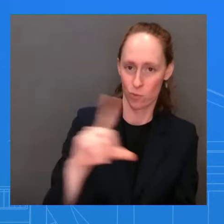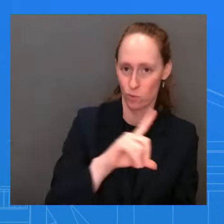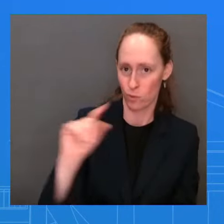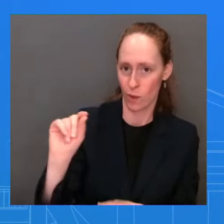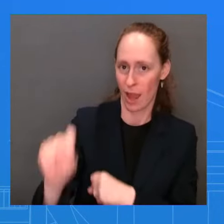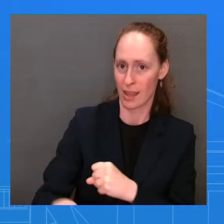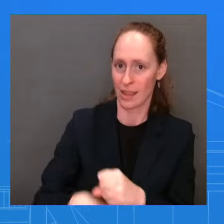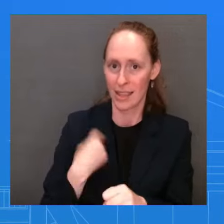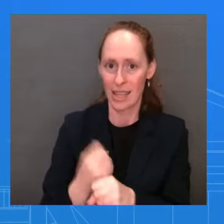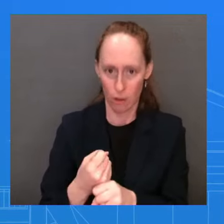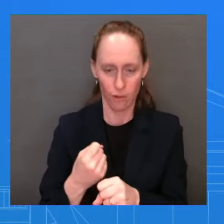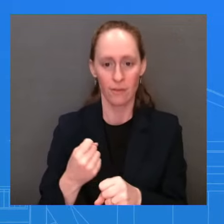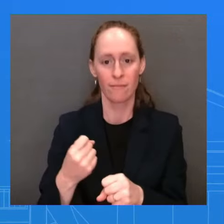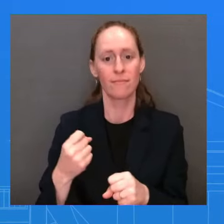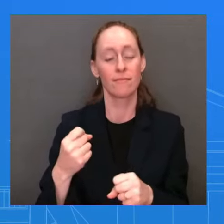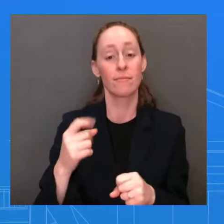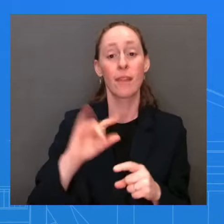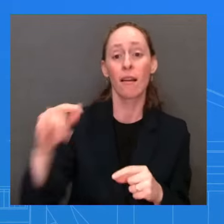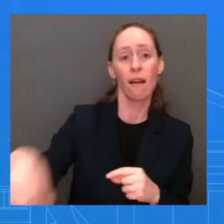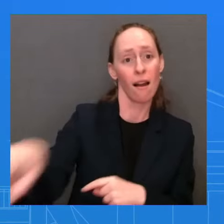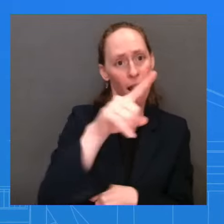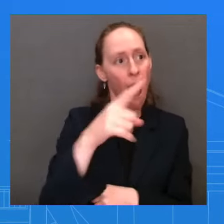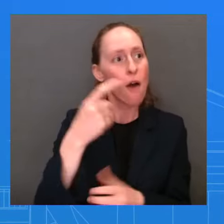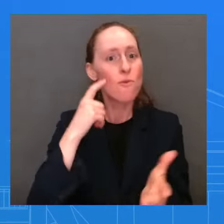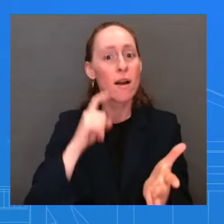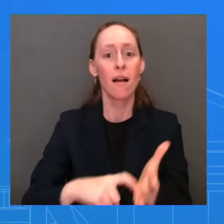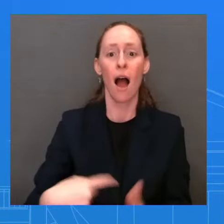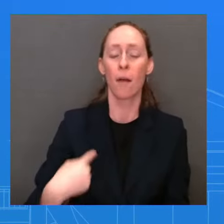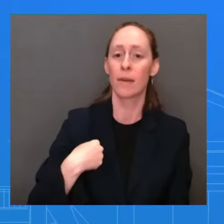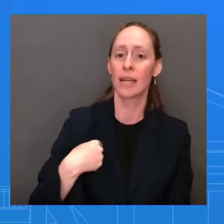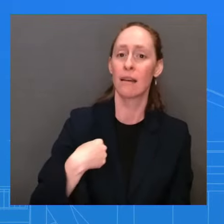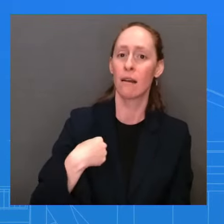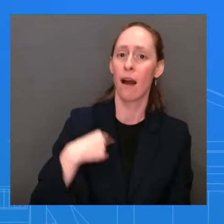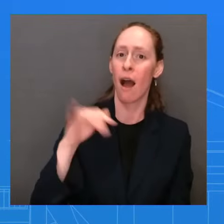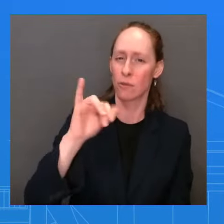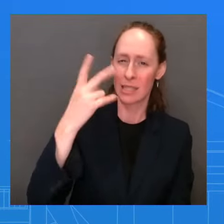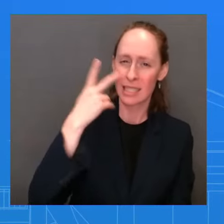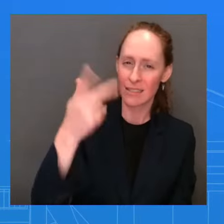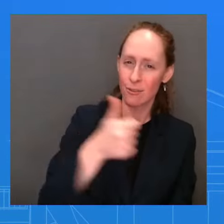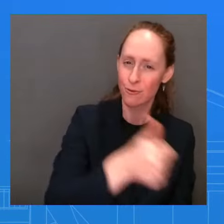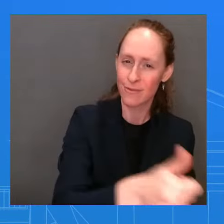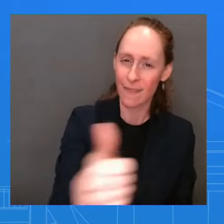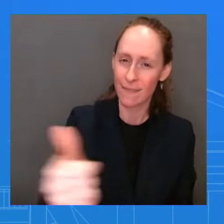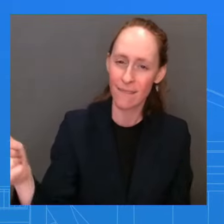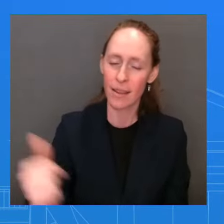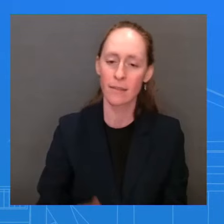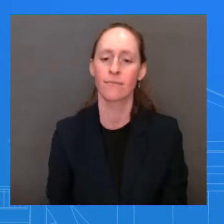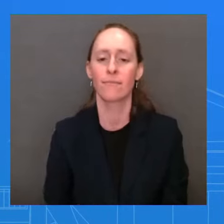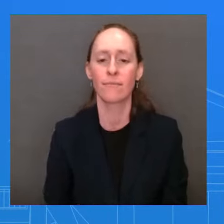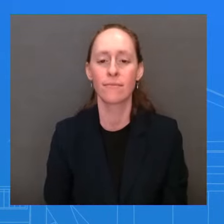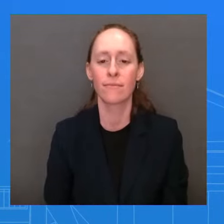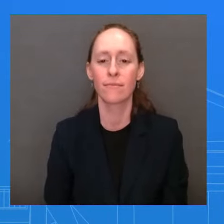So to the librarian in Texas advocating to keep books with LGBTQIA themes on the shelves, we see you.